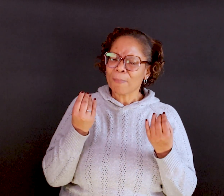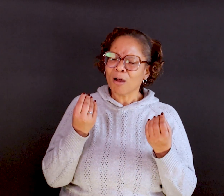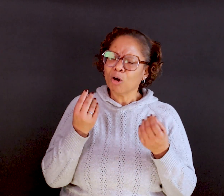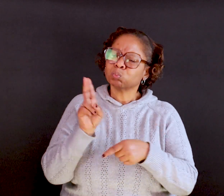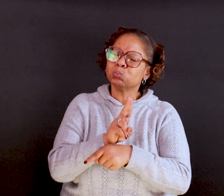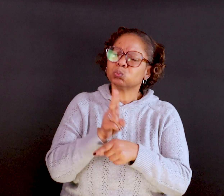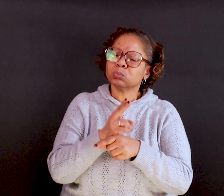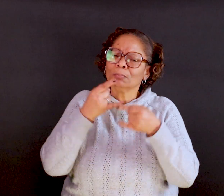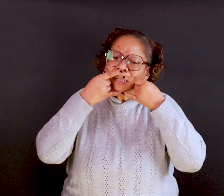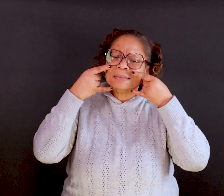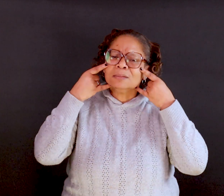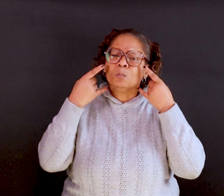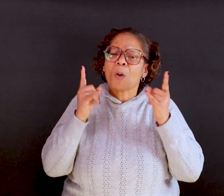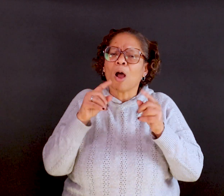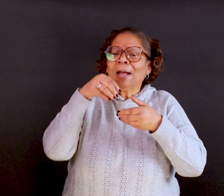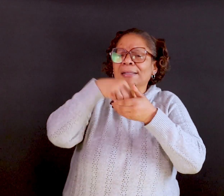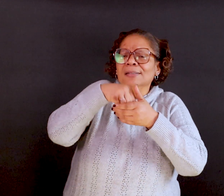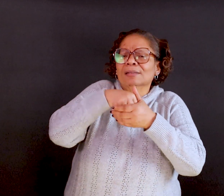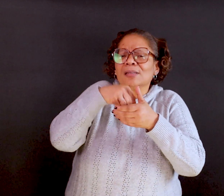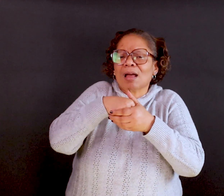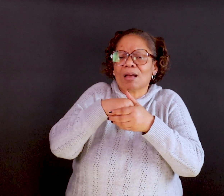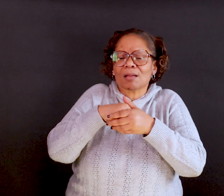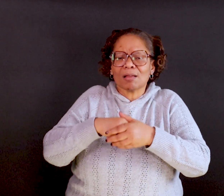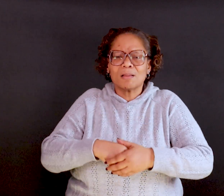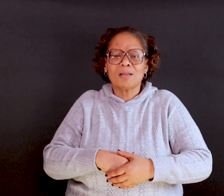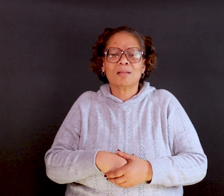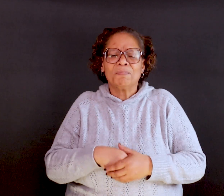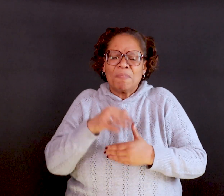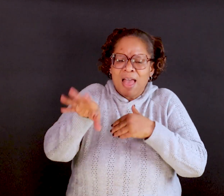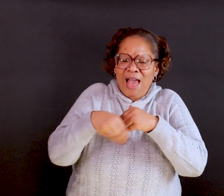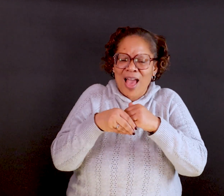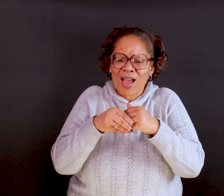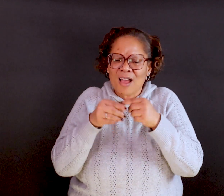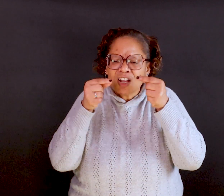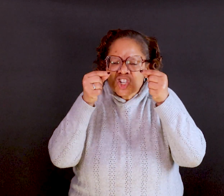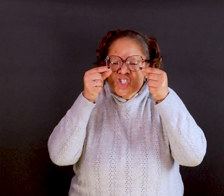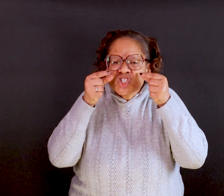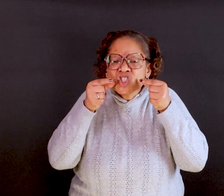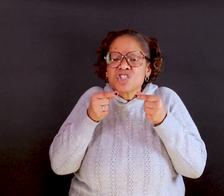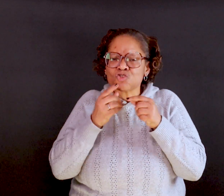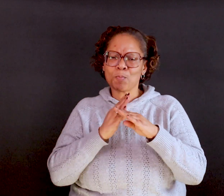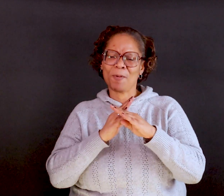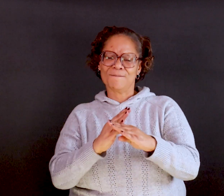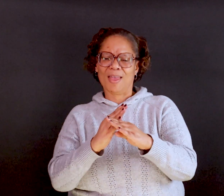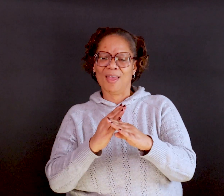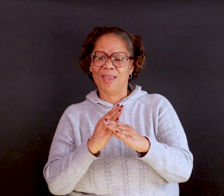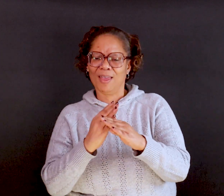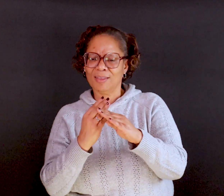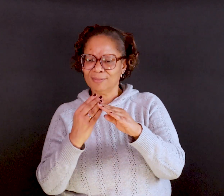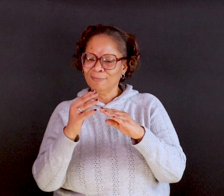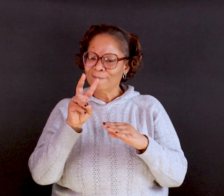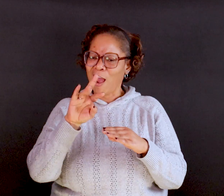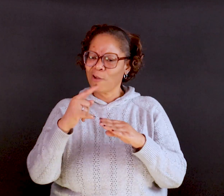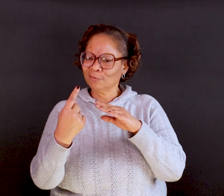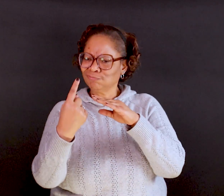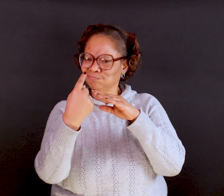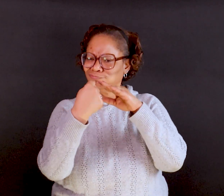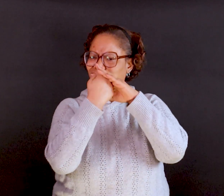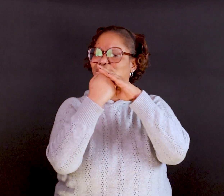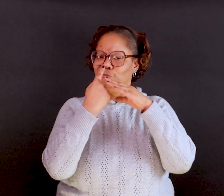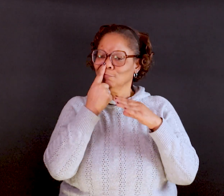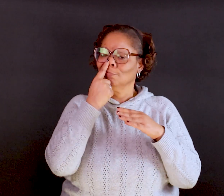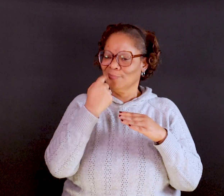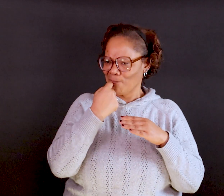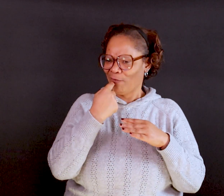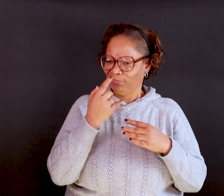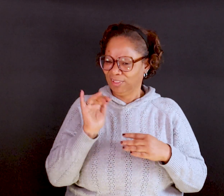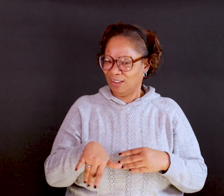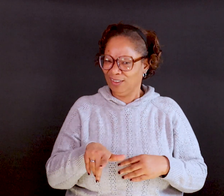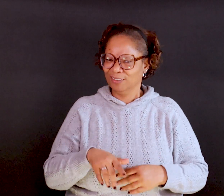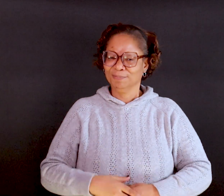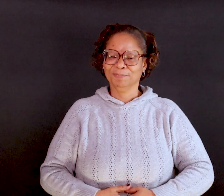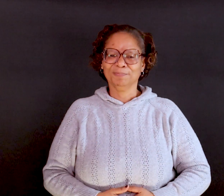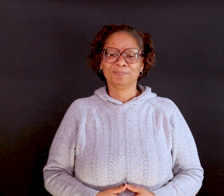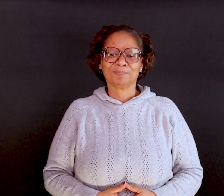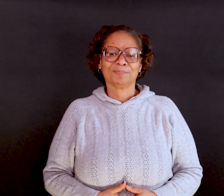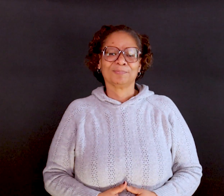as an added layer of protection against respiratory illness.